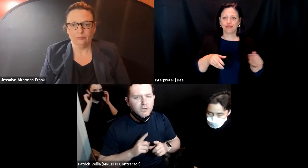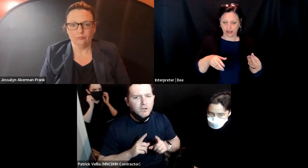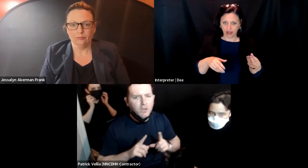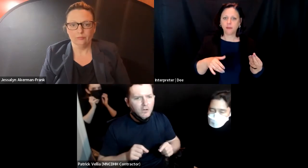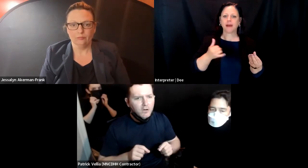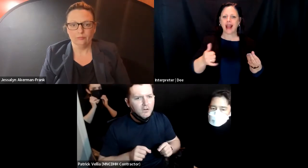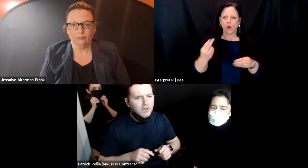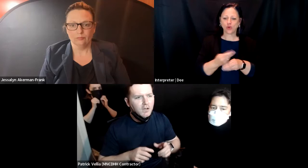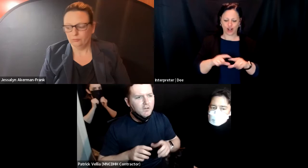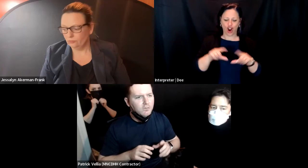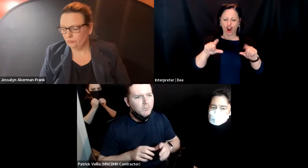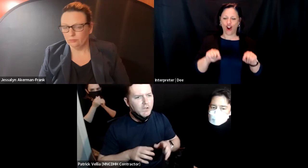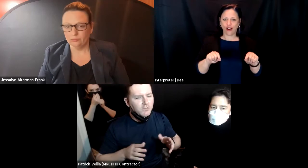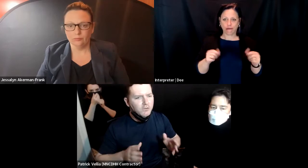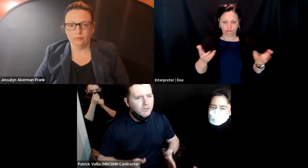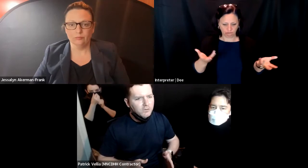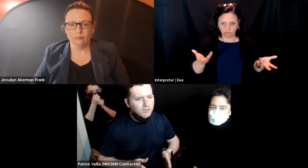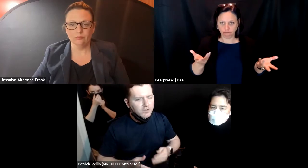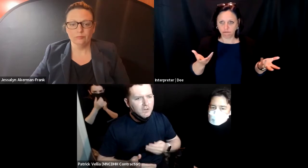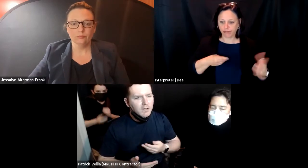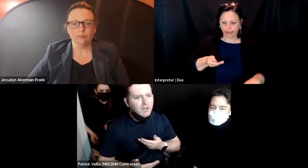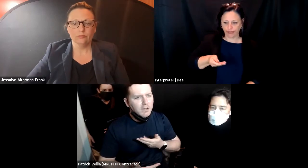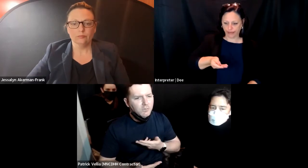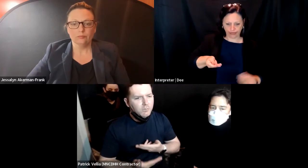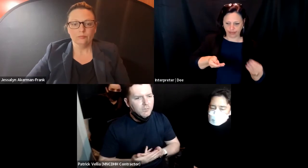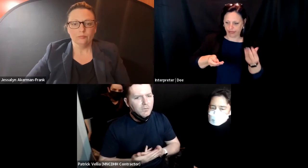So when we get on the bus, if we use Apple pay, when I go to the vending machine, when the payment is accepted.